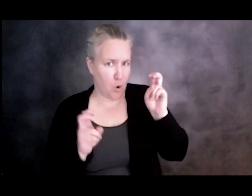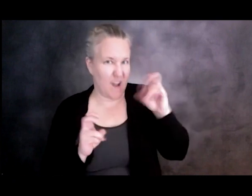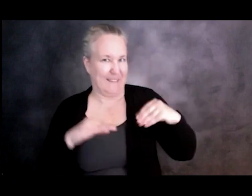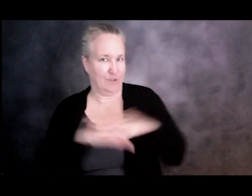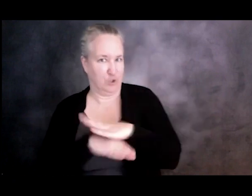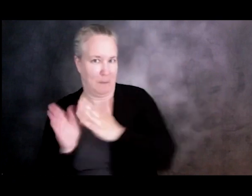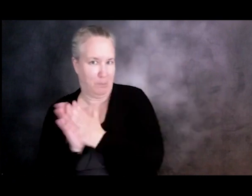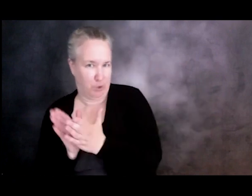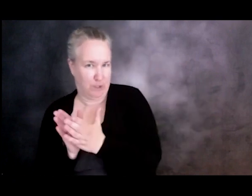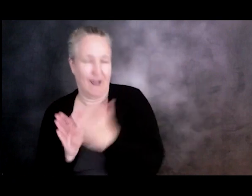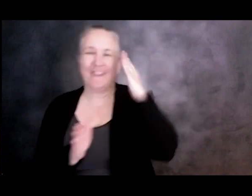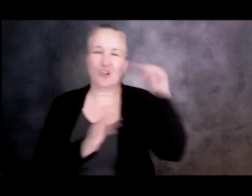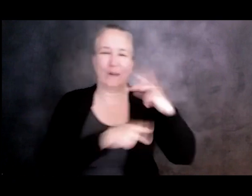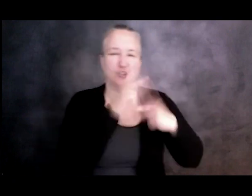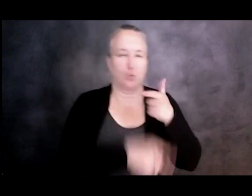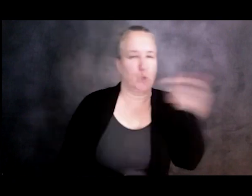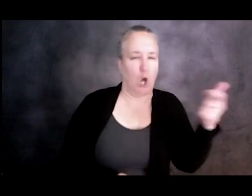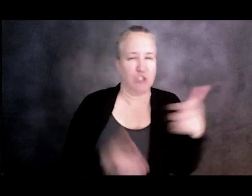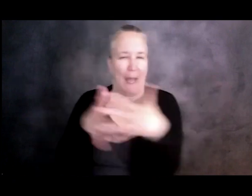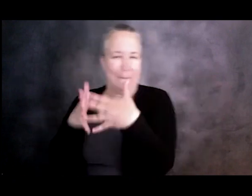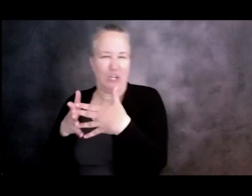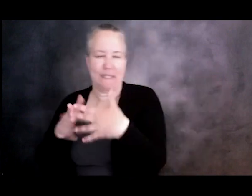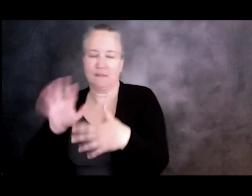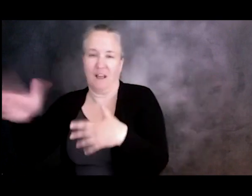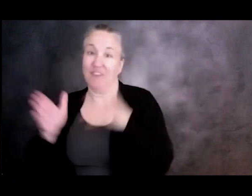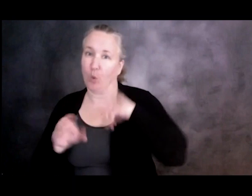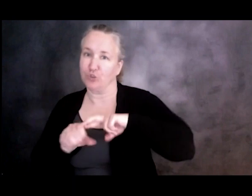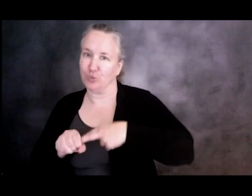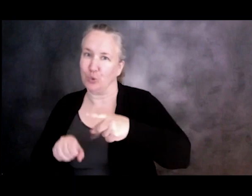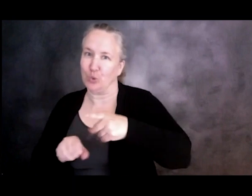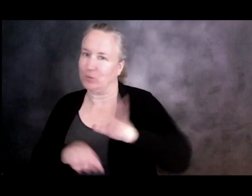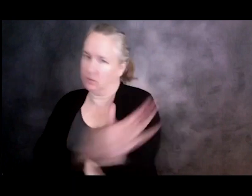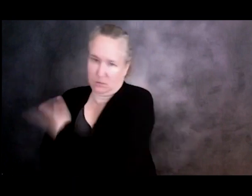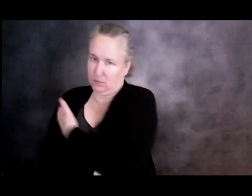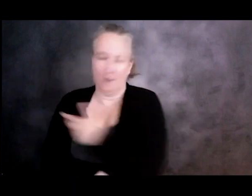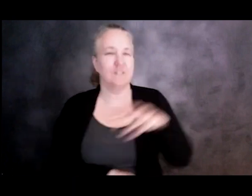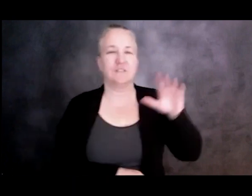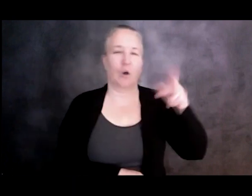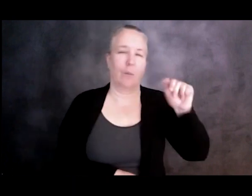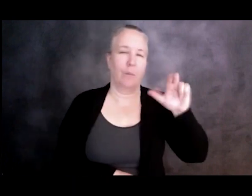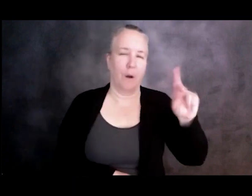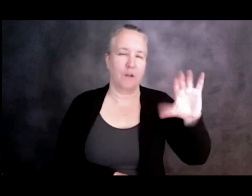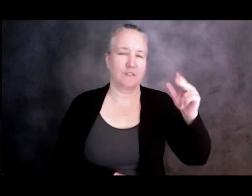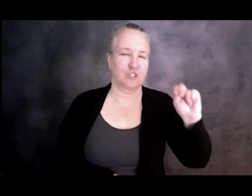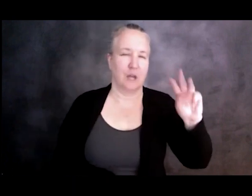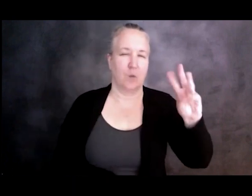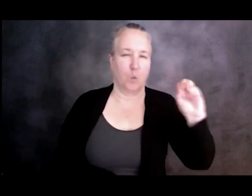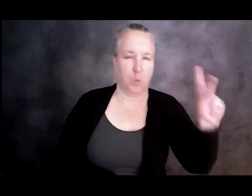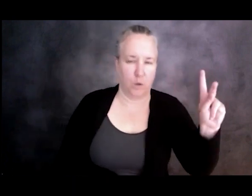Watch the Korean version, not the American remake. Like I said, Americans will screw you, right? So Park Chan-wook, and then--